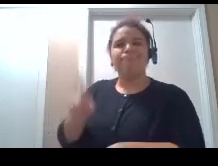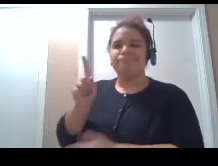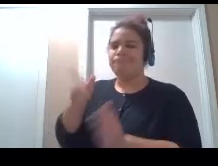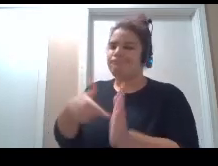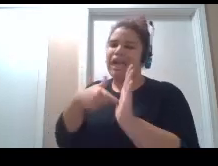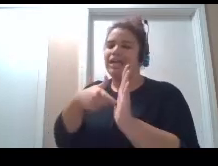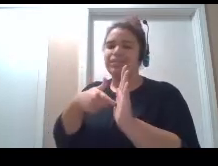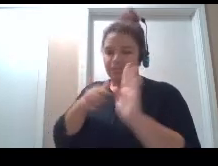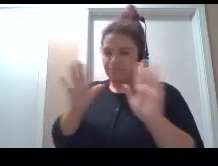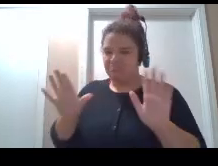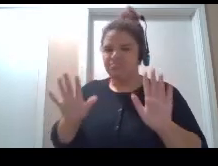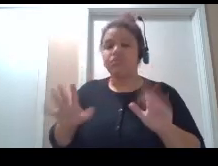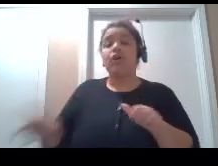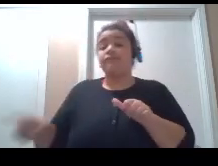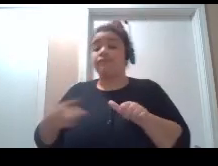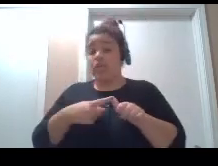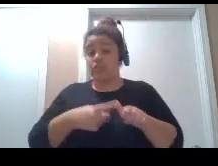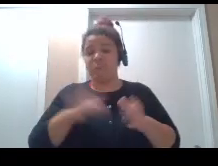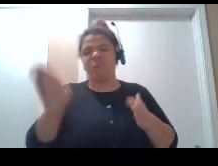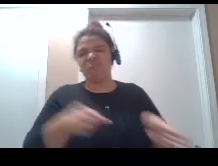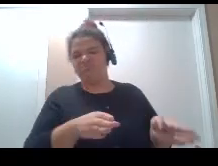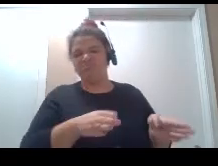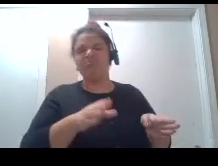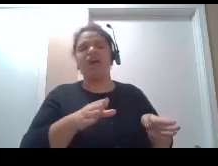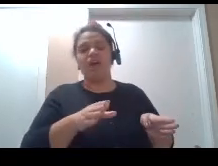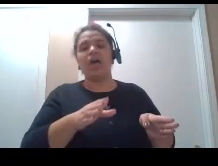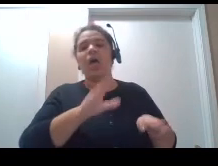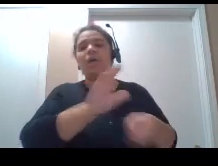and we will go through the process from a mobile device a little later on.